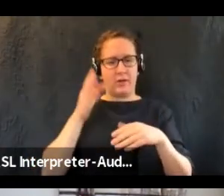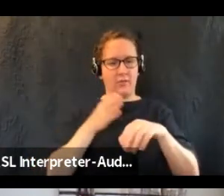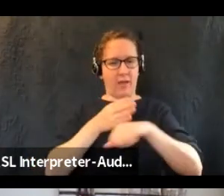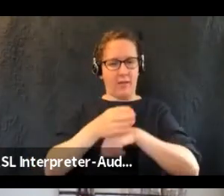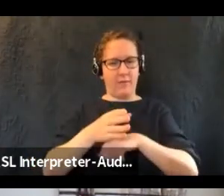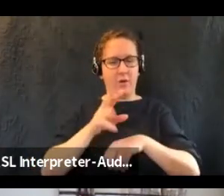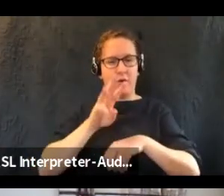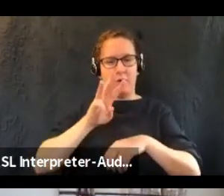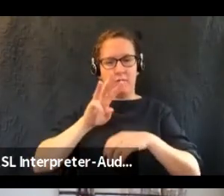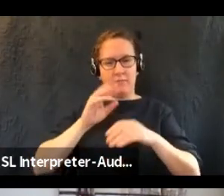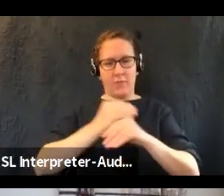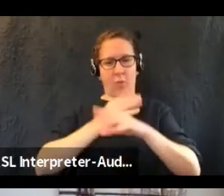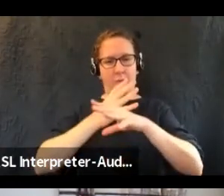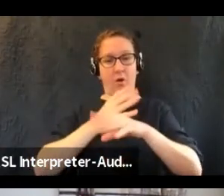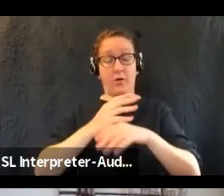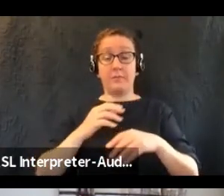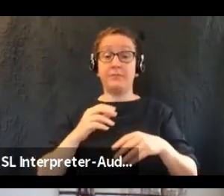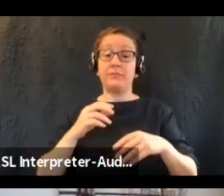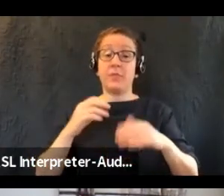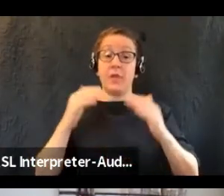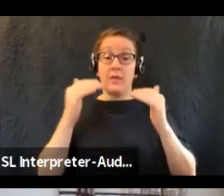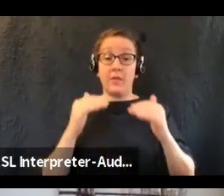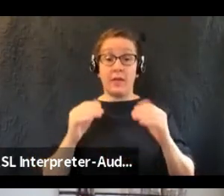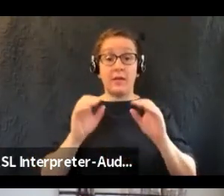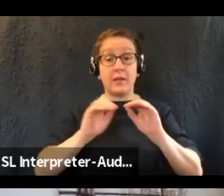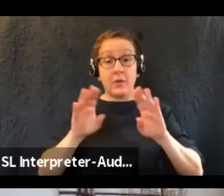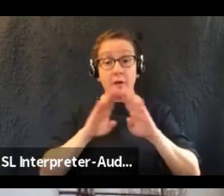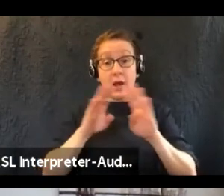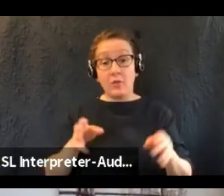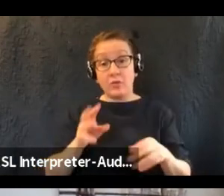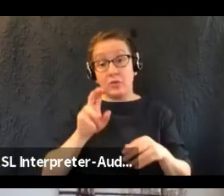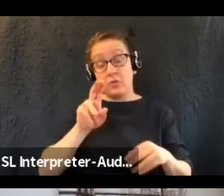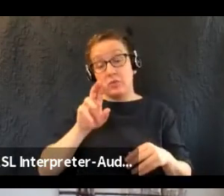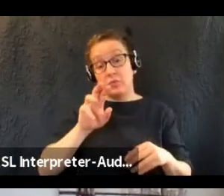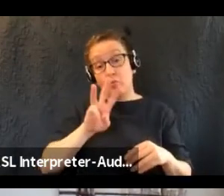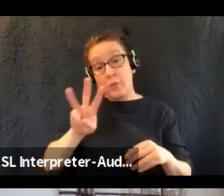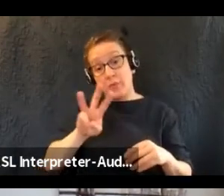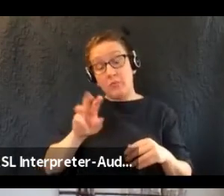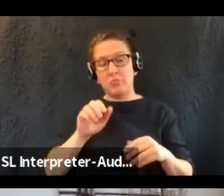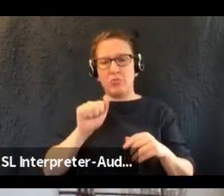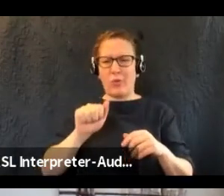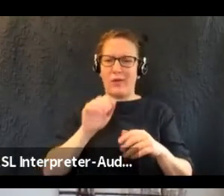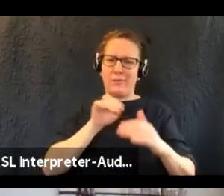And of course, our Clearinghouse URL so you can also access a number of tip sheets and